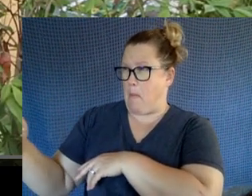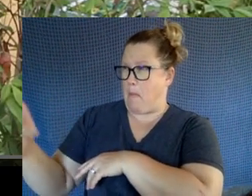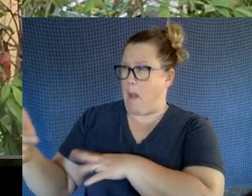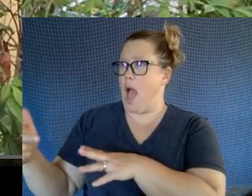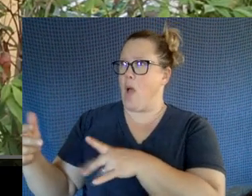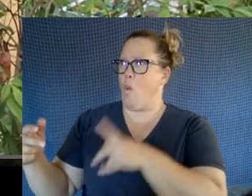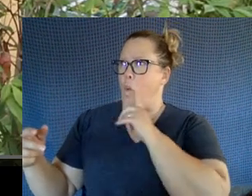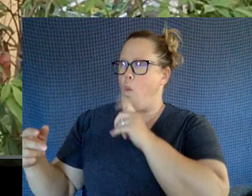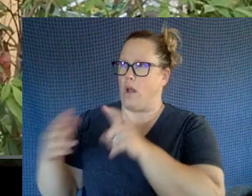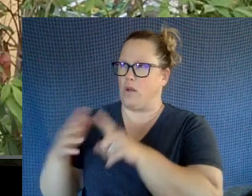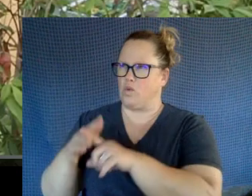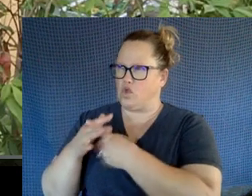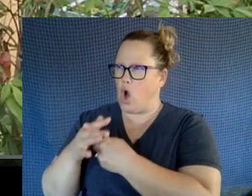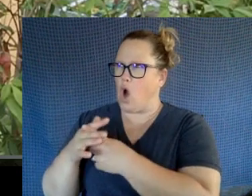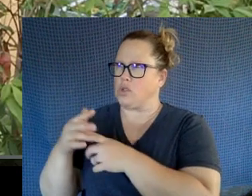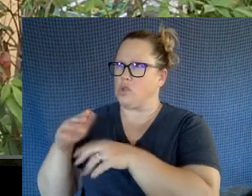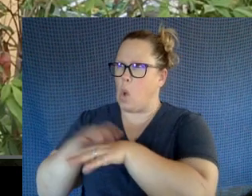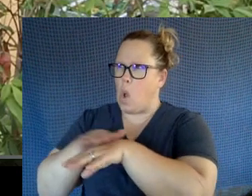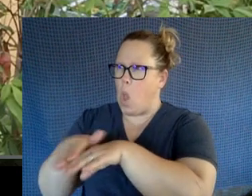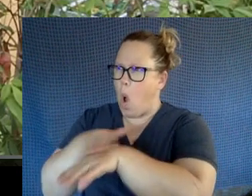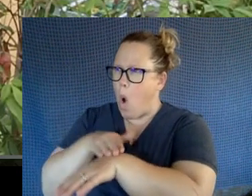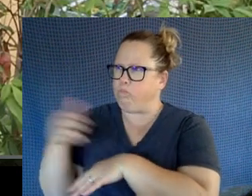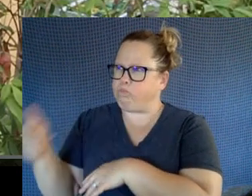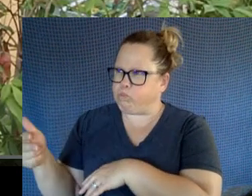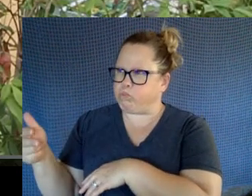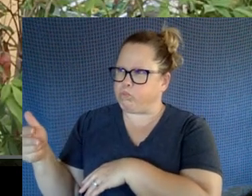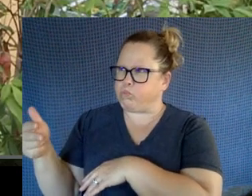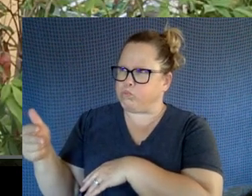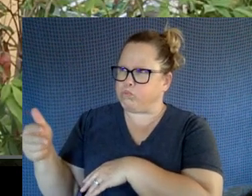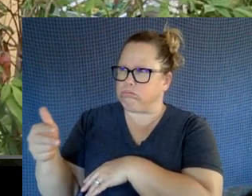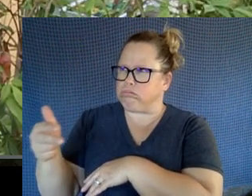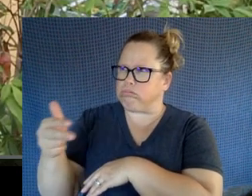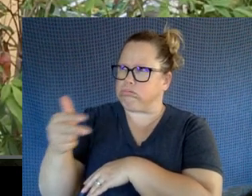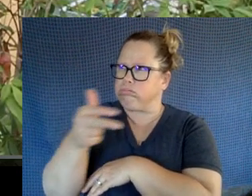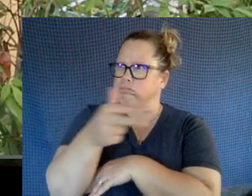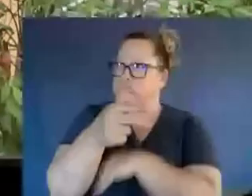further along yeah I press my nose against the glass and watch the world